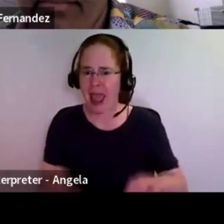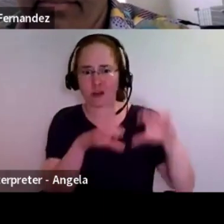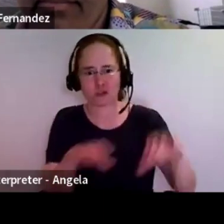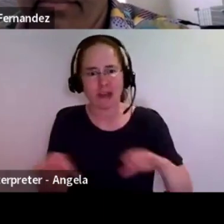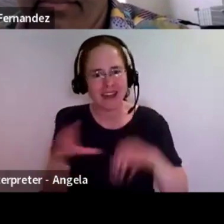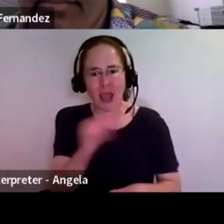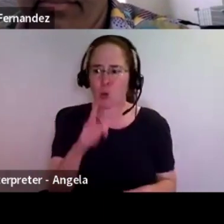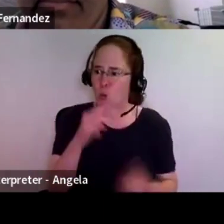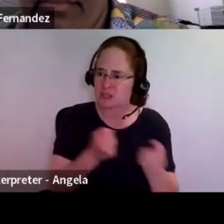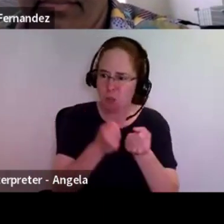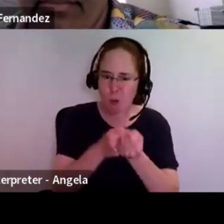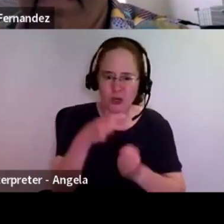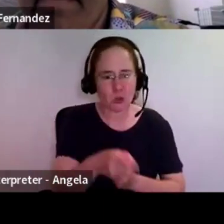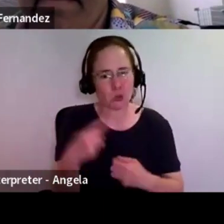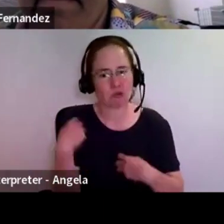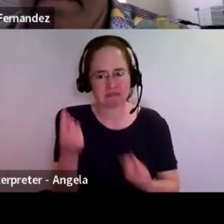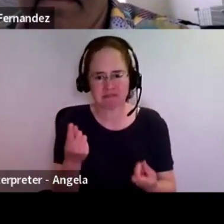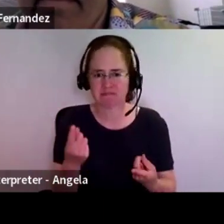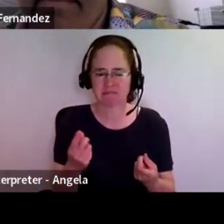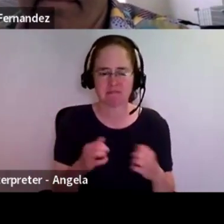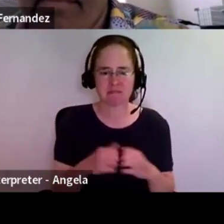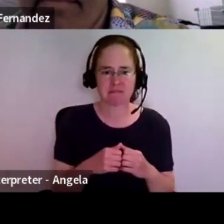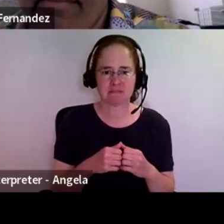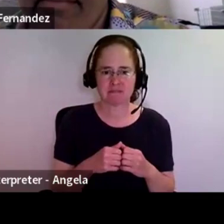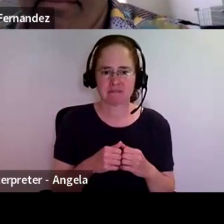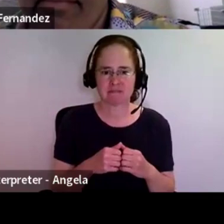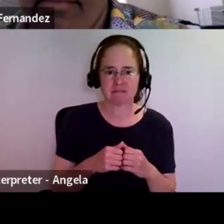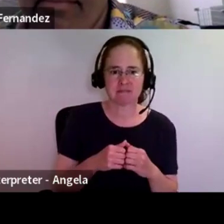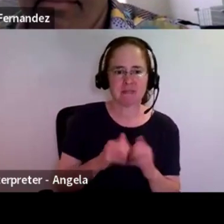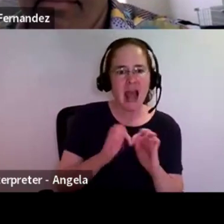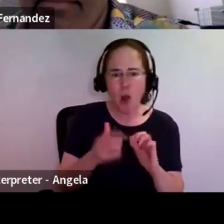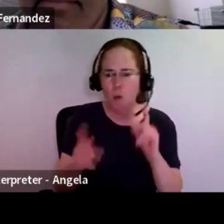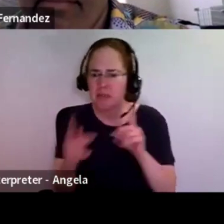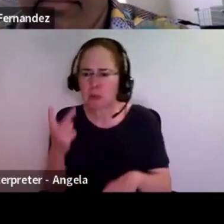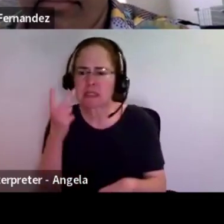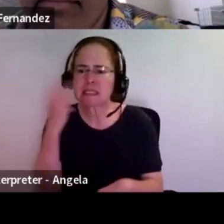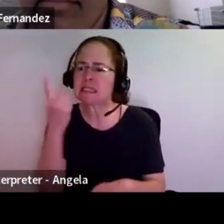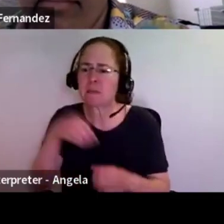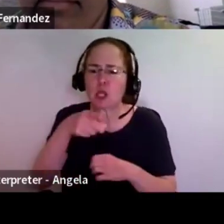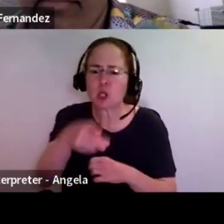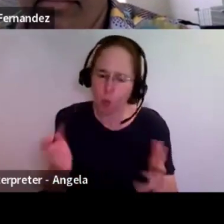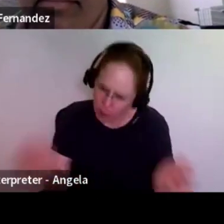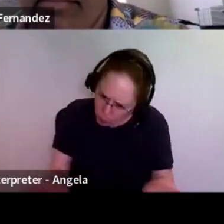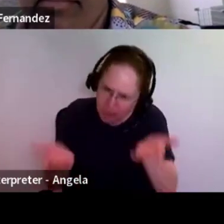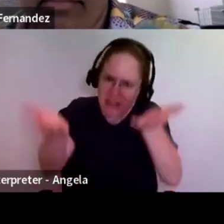supporting you and and how people see things in other people and are wanting to uplift them. It's really great to hear